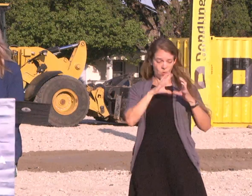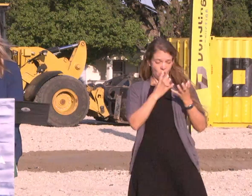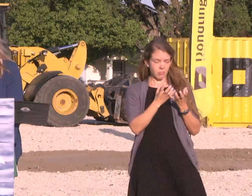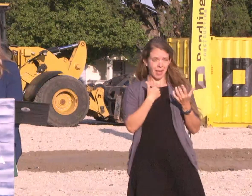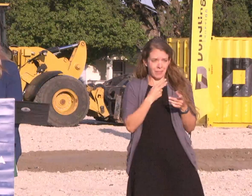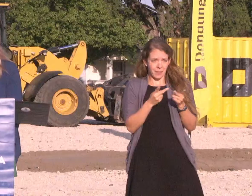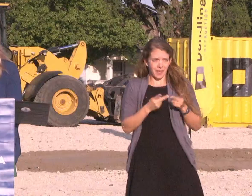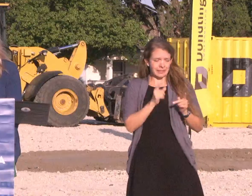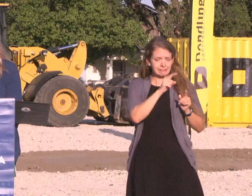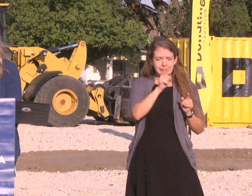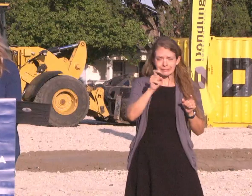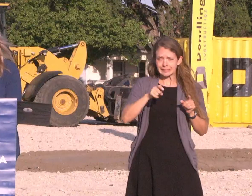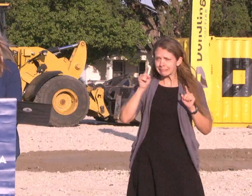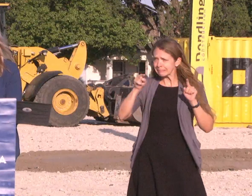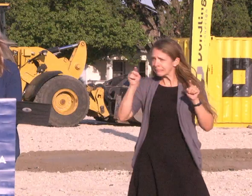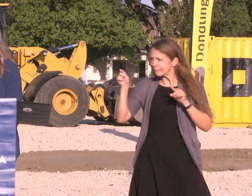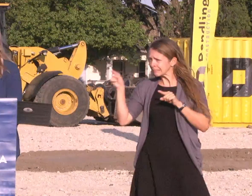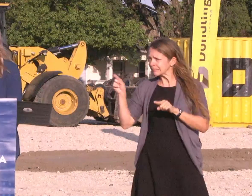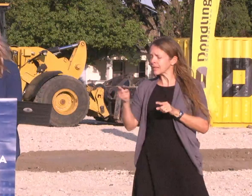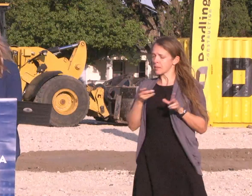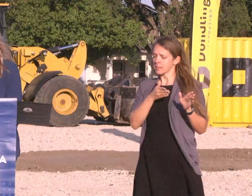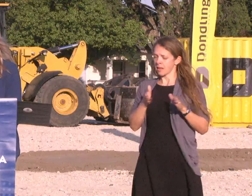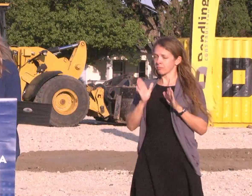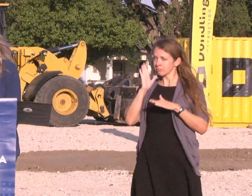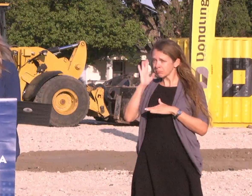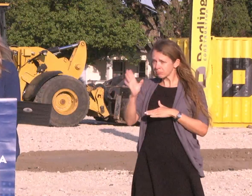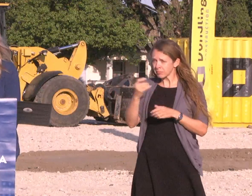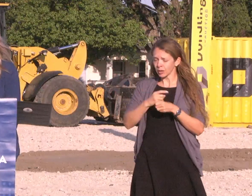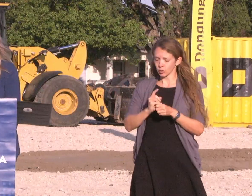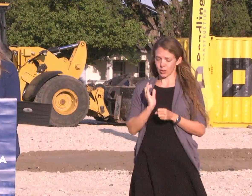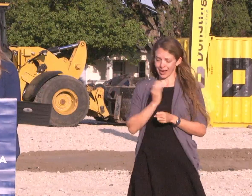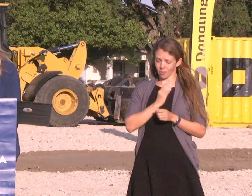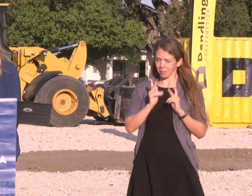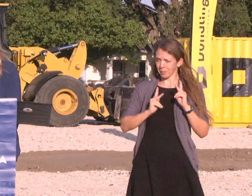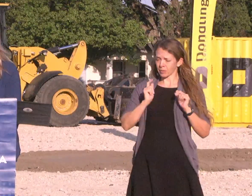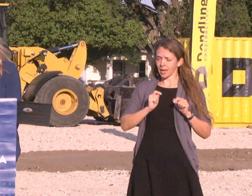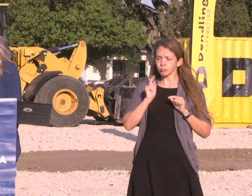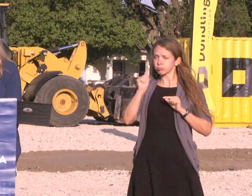be and planning for the future to ensure that our residents can get to where they need to go